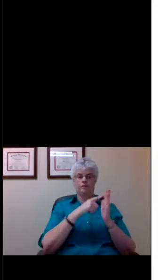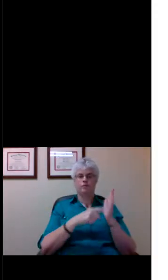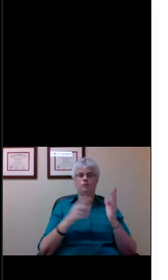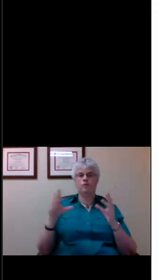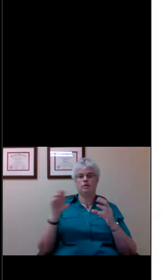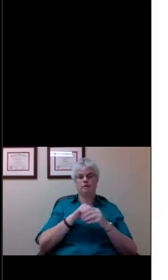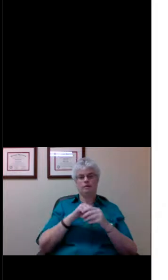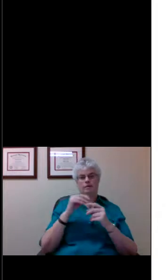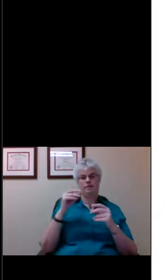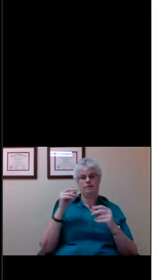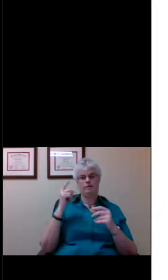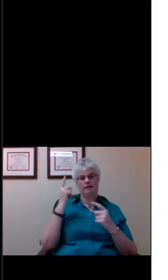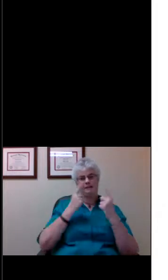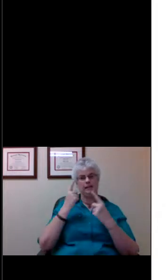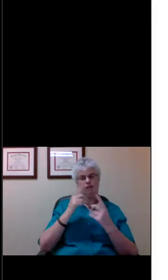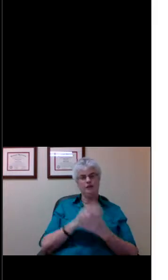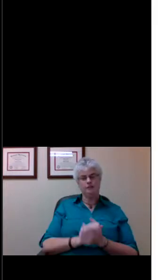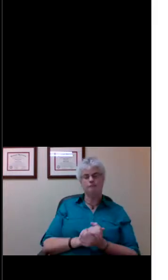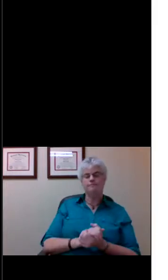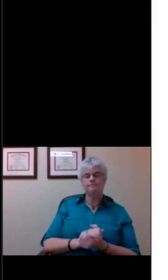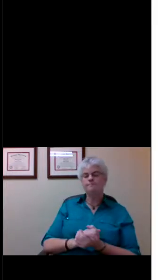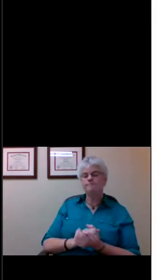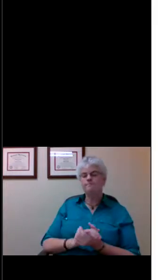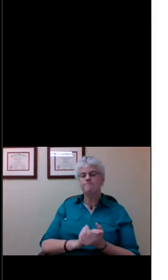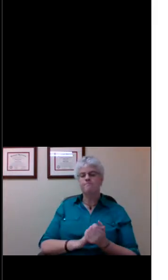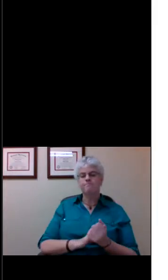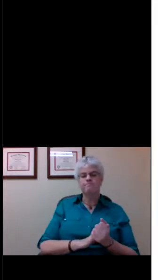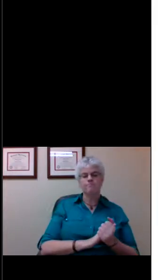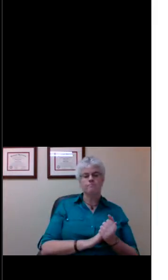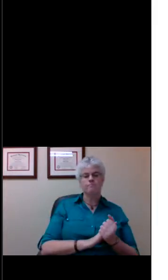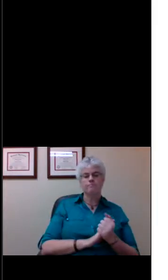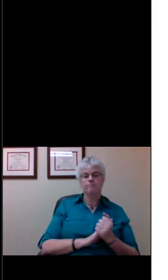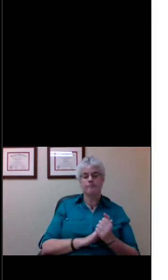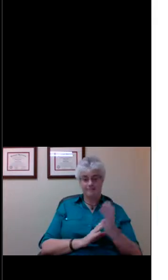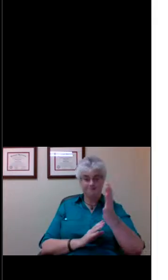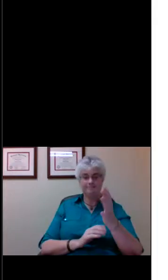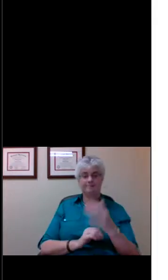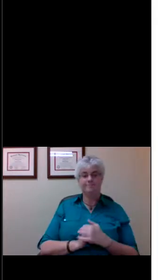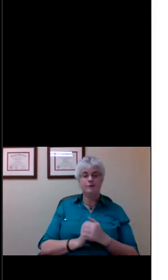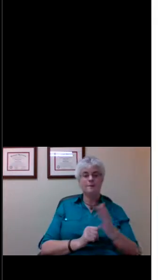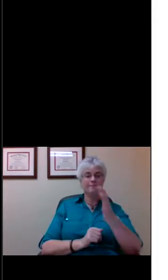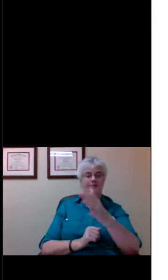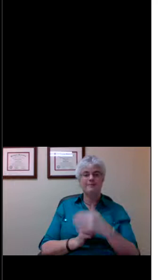organizations that I visited. And we took all those different things into consideration. Next slide.